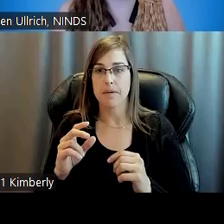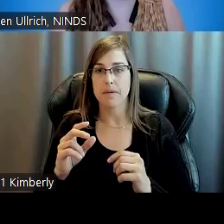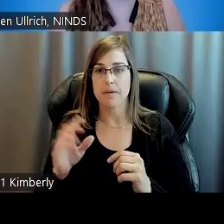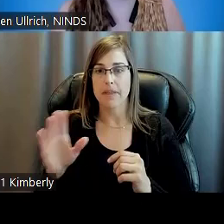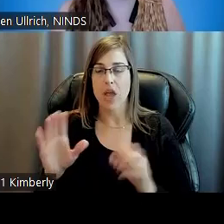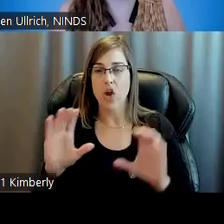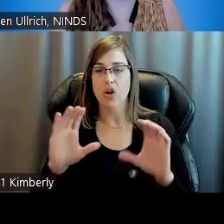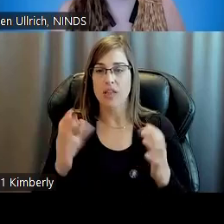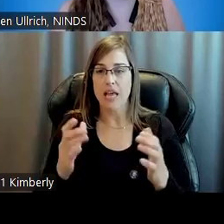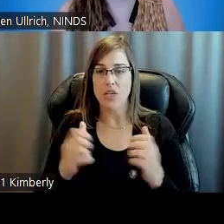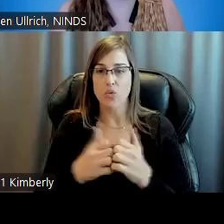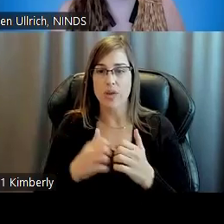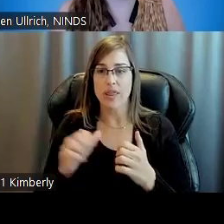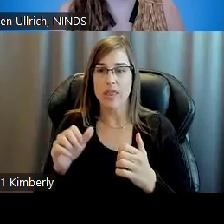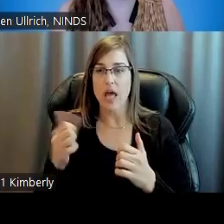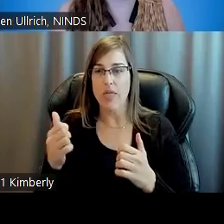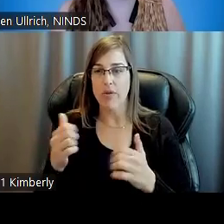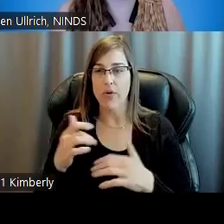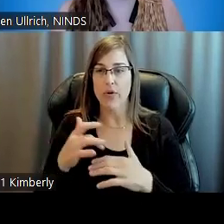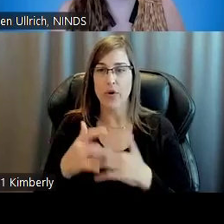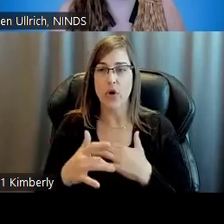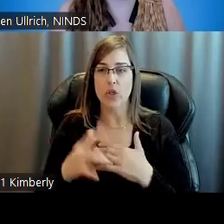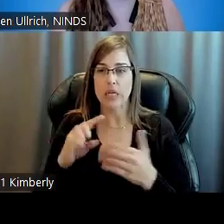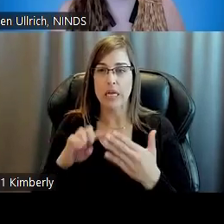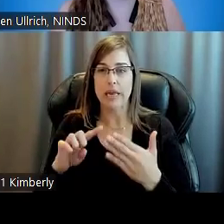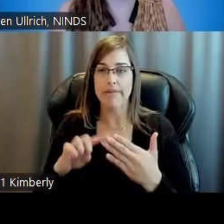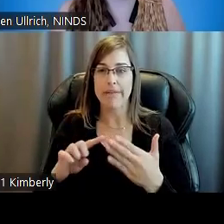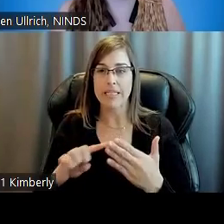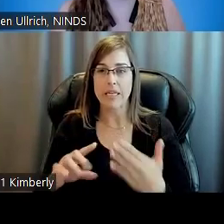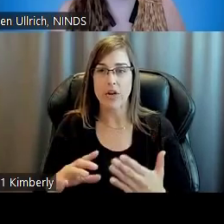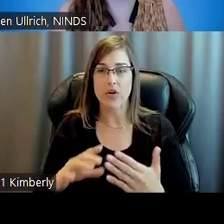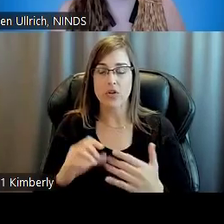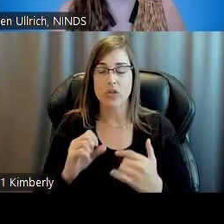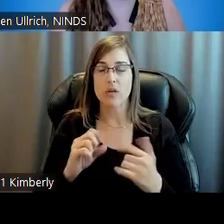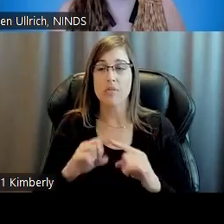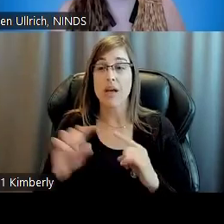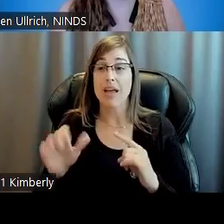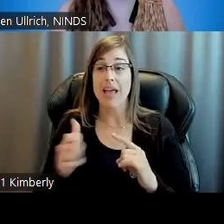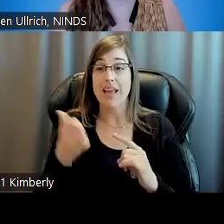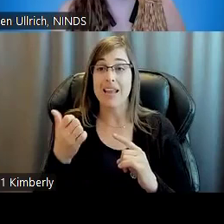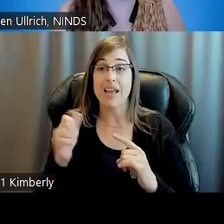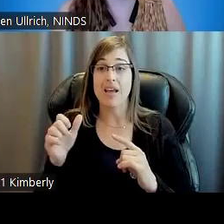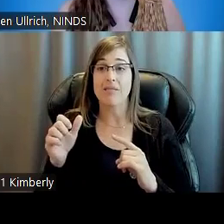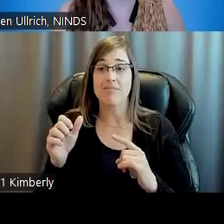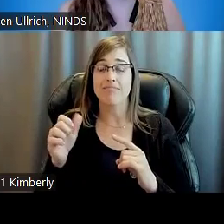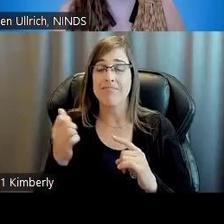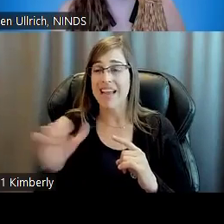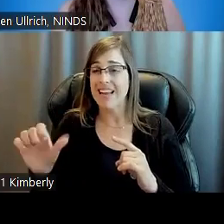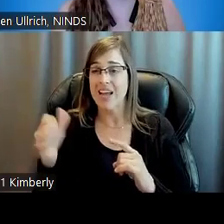with other early investigators. But is there any other sort of programs that are specific for ESIs?